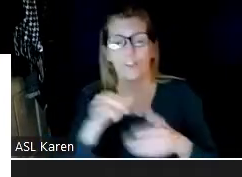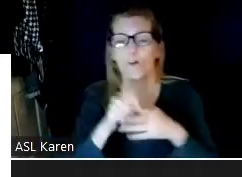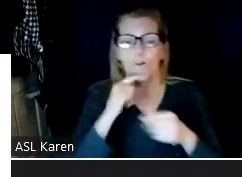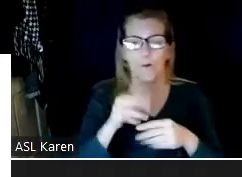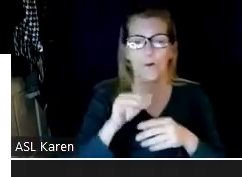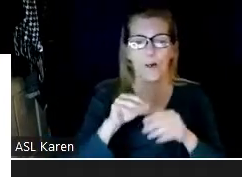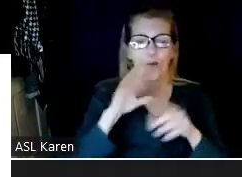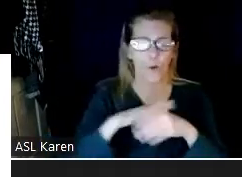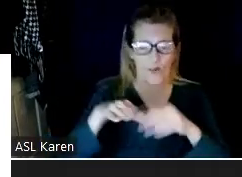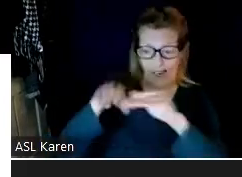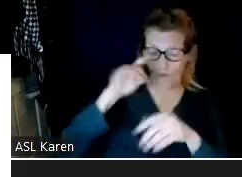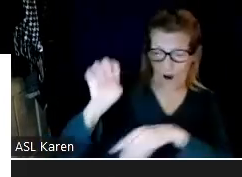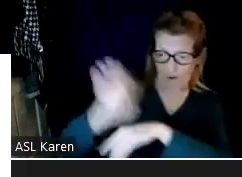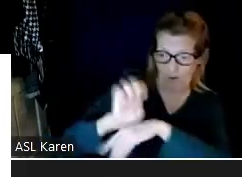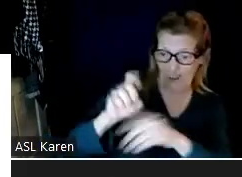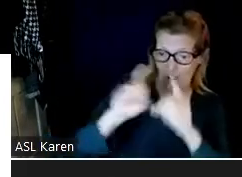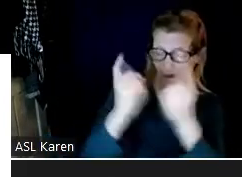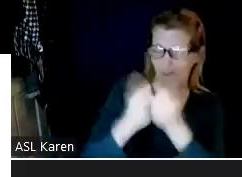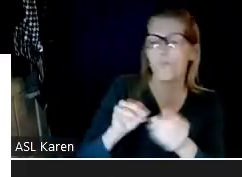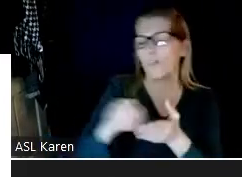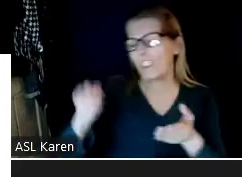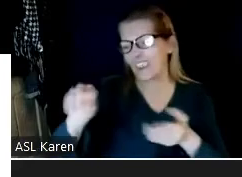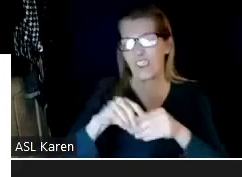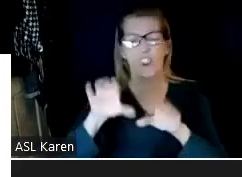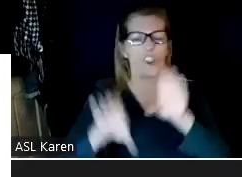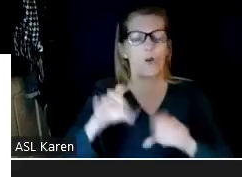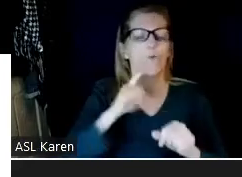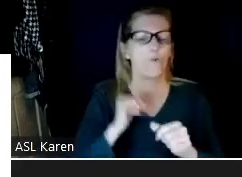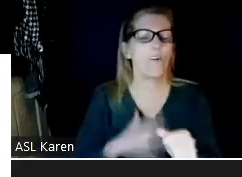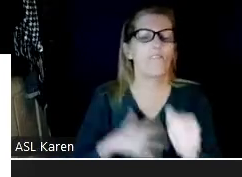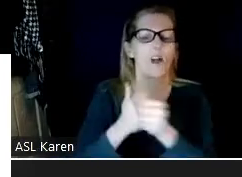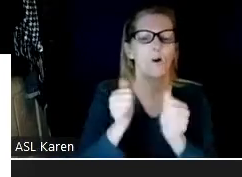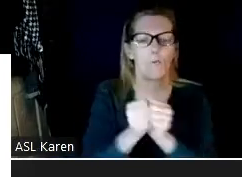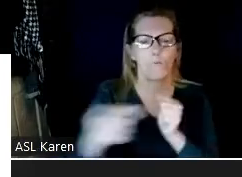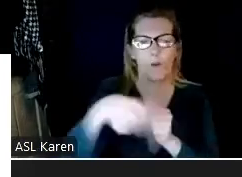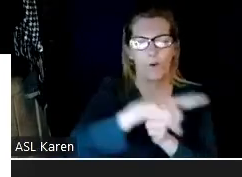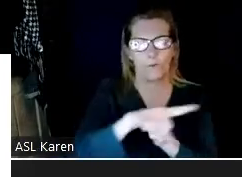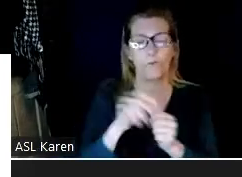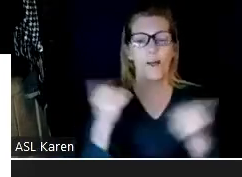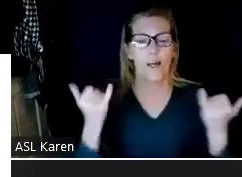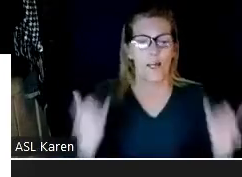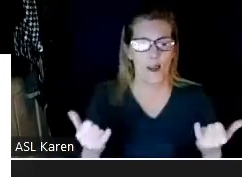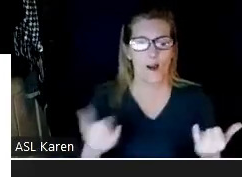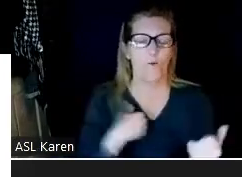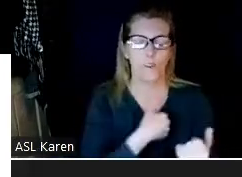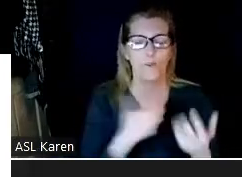15:04:19 Please put those in the chat, and we will do our best to follow up with you. 15:04:23 And now I would like to ask.